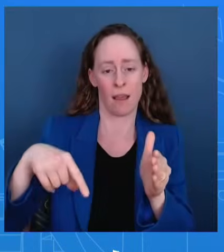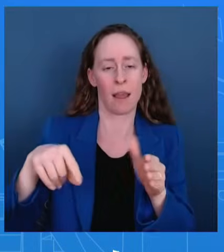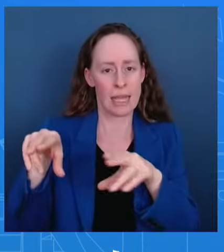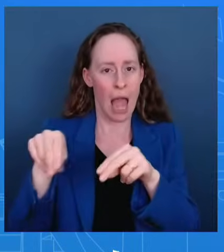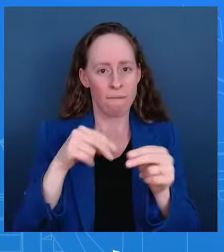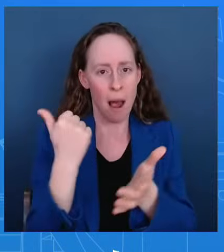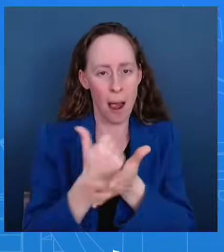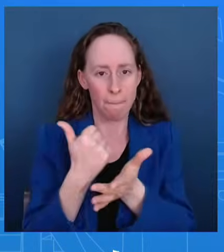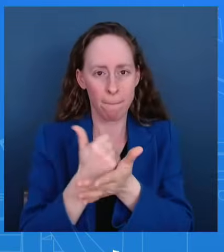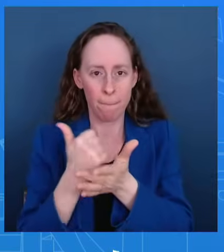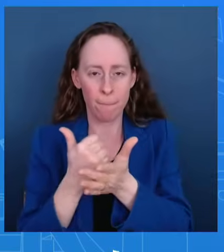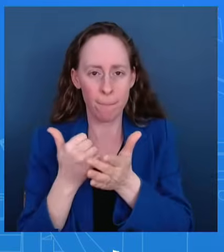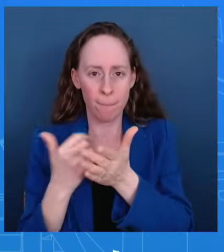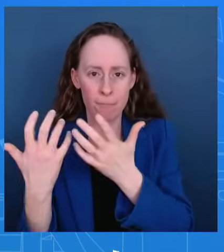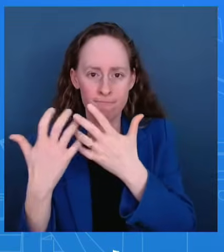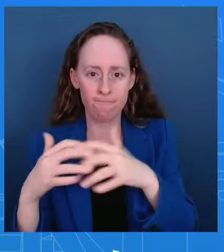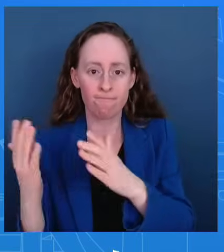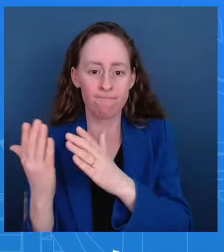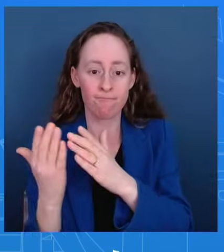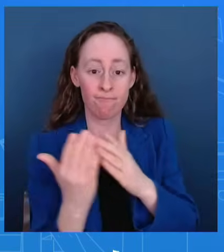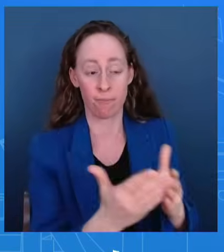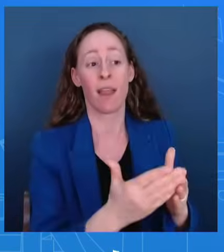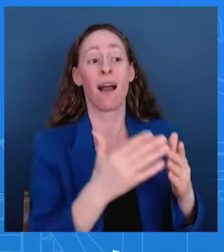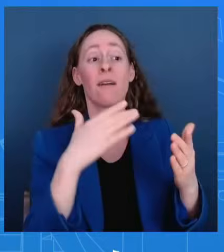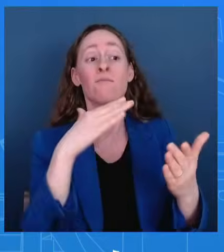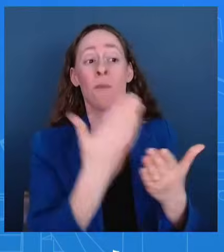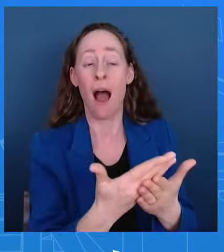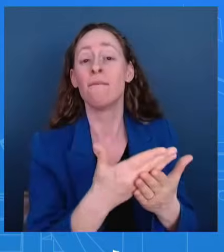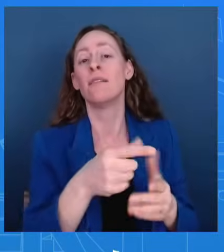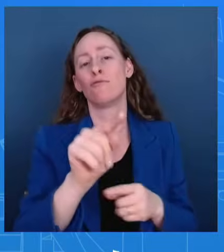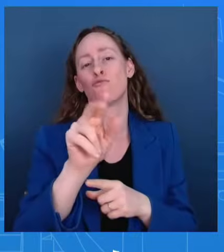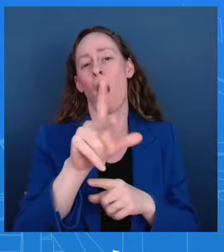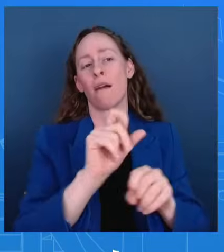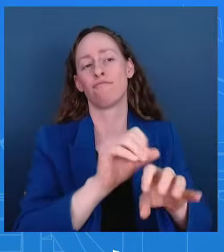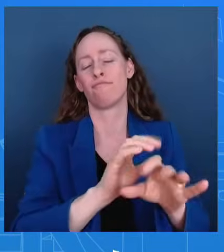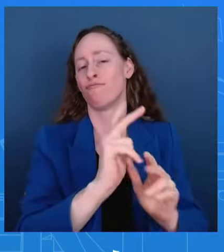The Press: And just overall, this -- this area has been targeted before by a mortar attack.